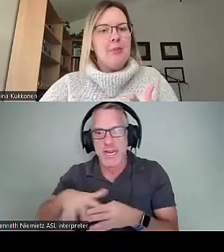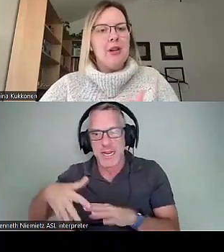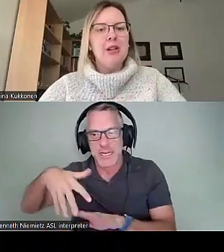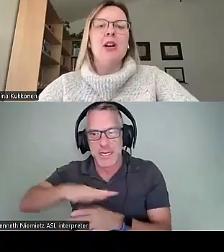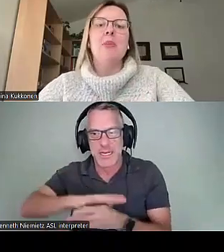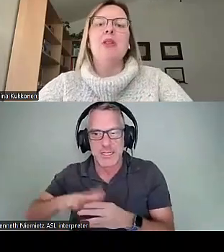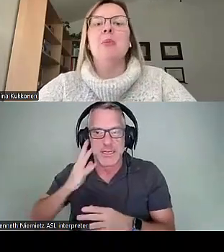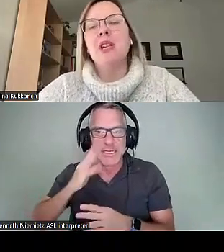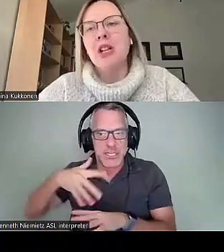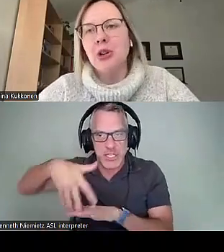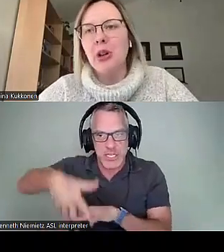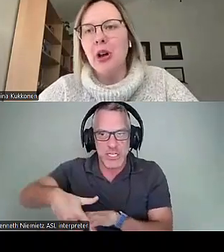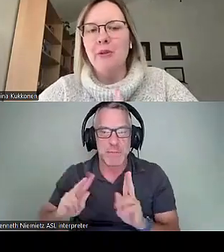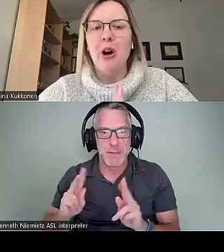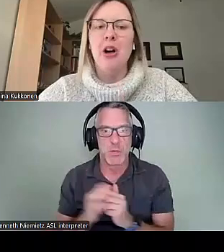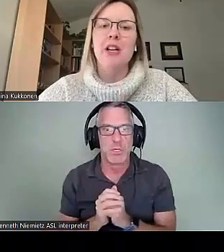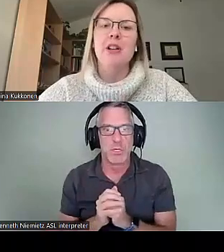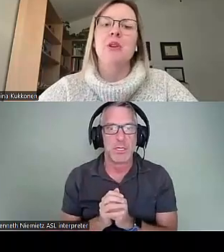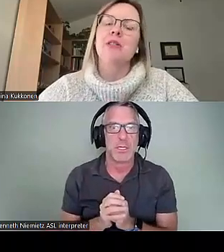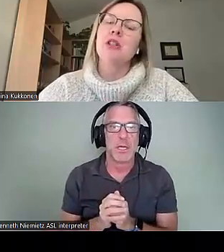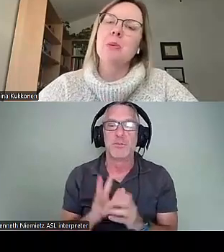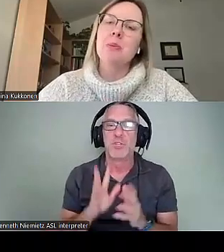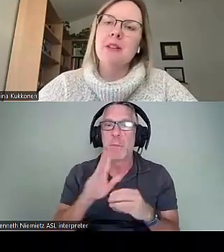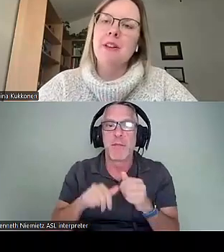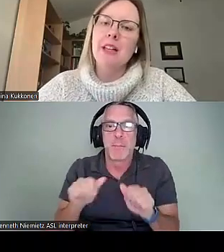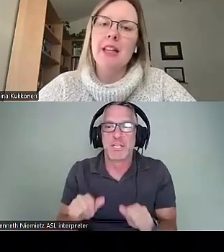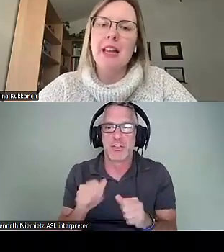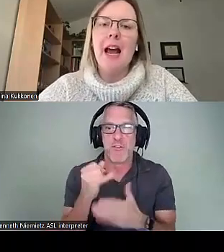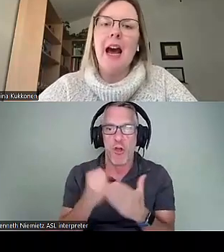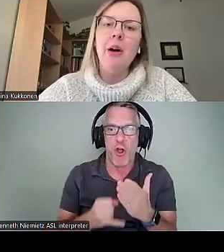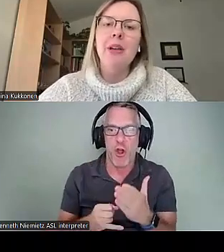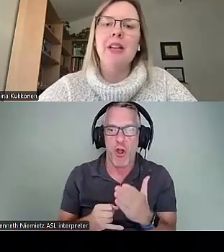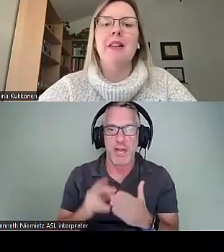I'm here to talk about the potential of art and research. Specifically how we can